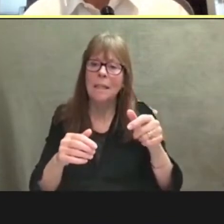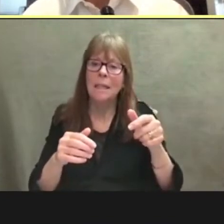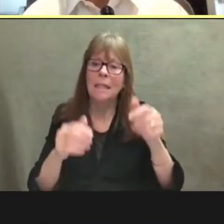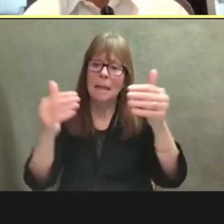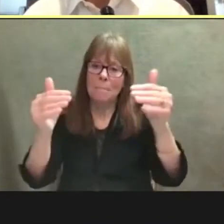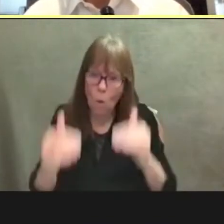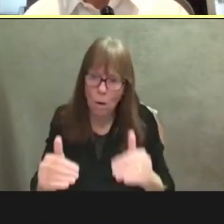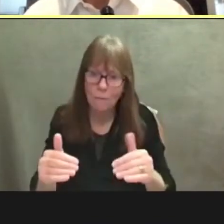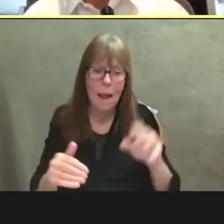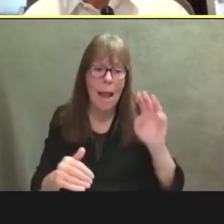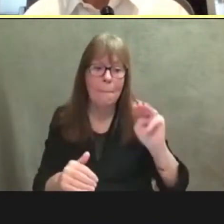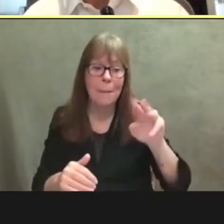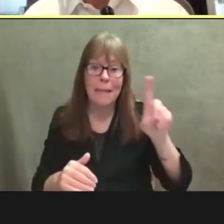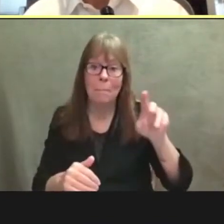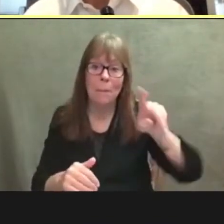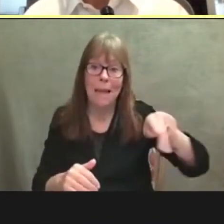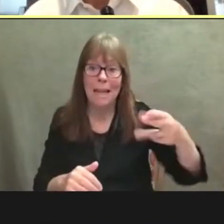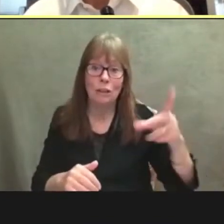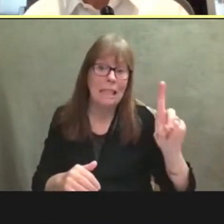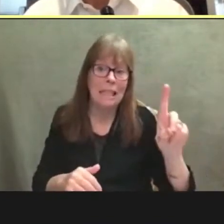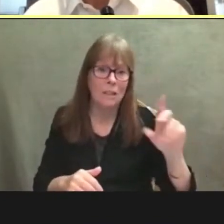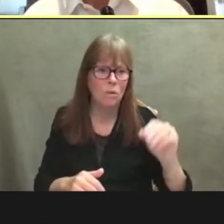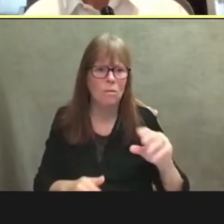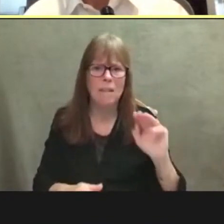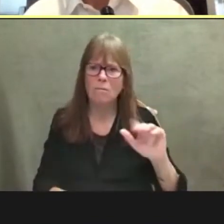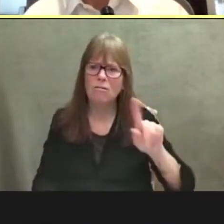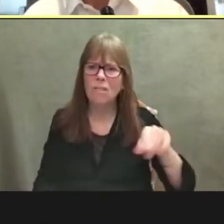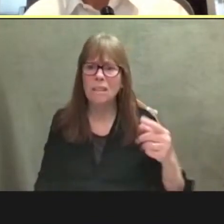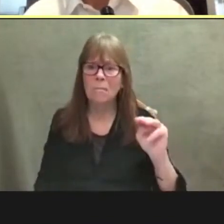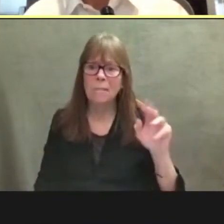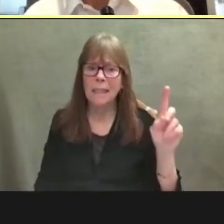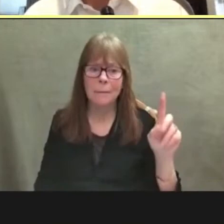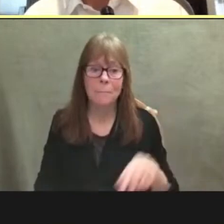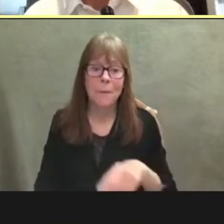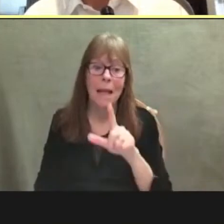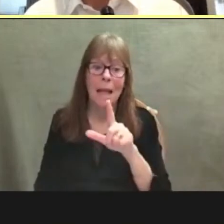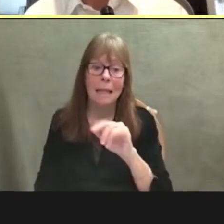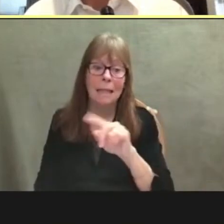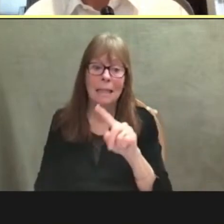My co-chair. And then Lizzie Zudock. The co-president of MSDCI.